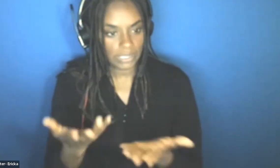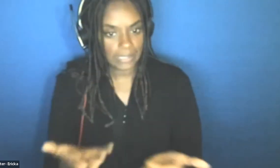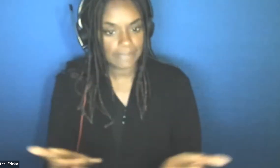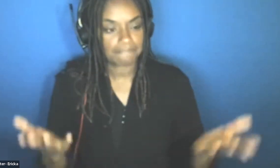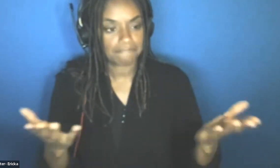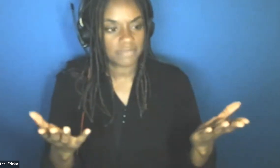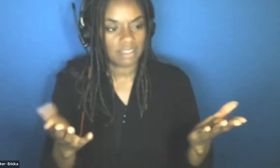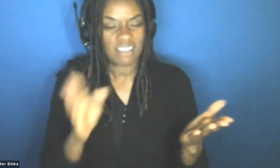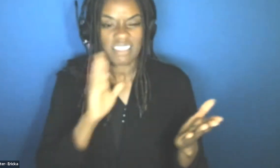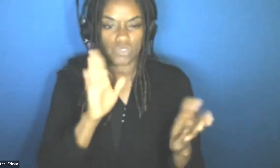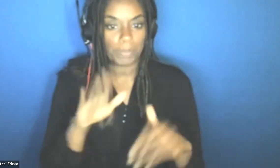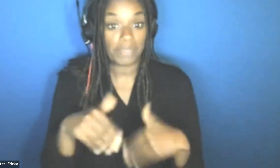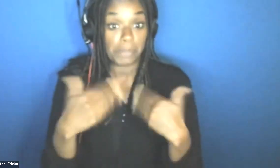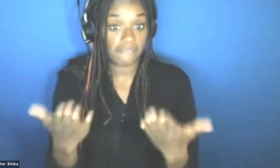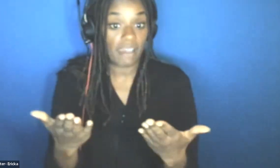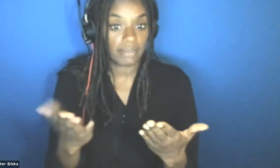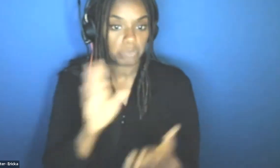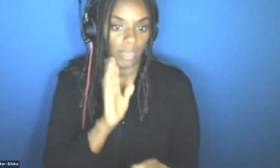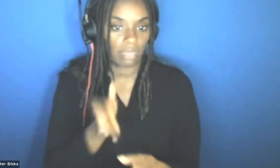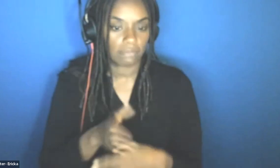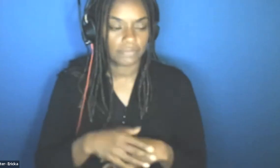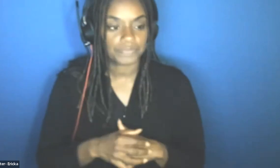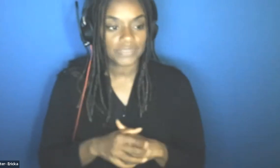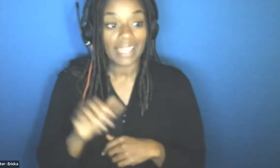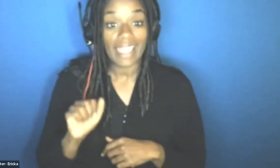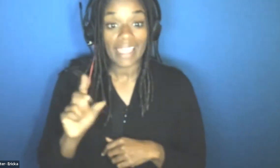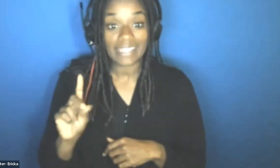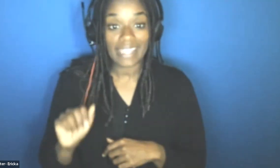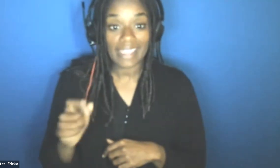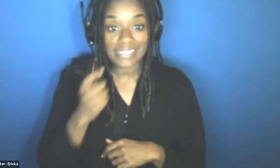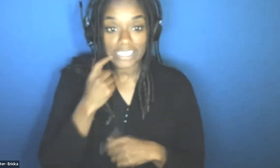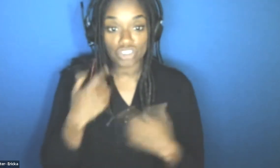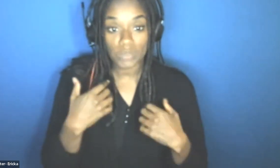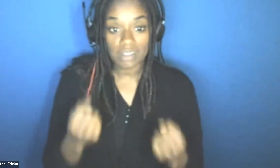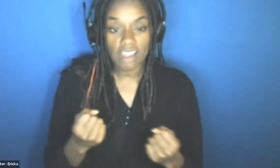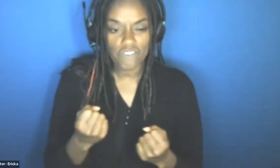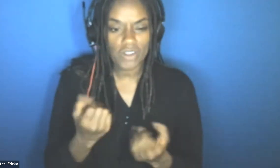And that rather than being fired will enter into this last chance agreement and I will agree not to terminate you in exchange for you receiving that treatment, but keep in mind that if you violate this agreement or if you don't successfully pleat that treatment program -- complete that treatment program, then you will be terminated immediately and, you know, because you violated conditions for continued employment.